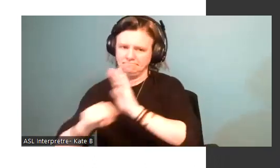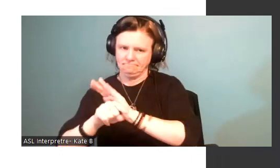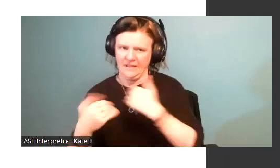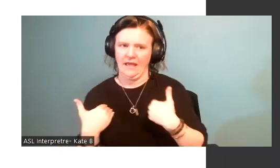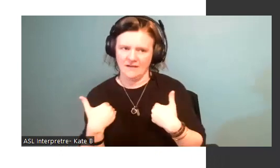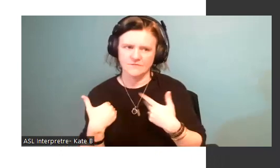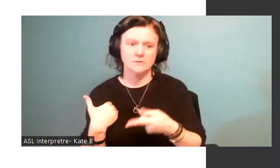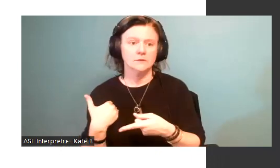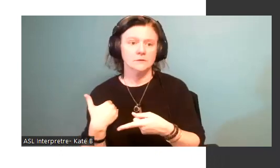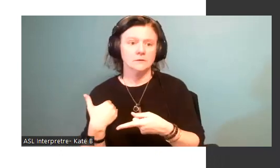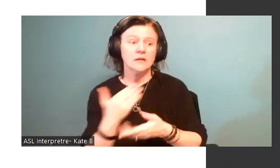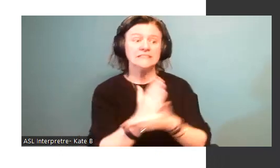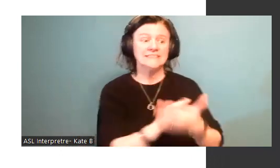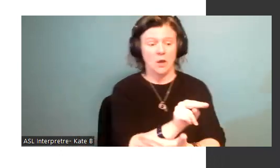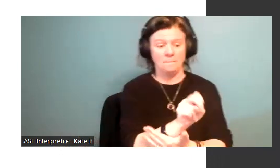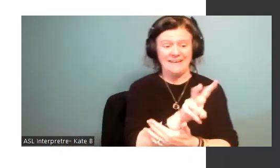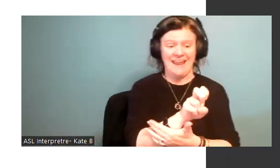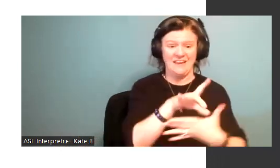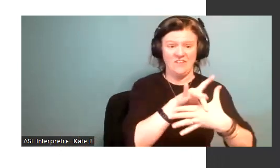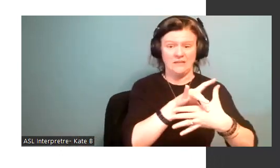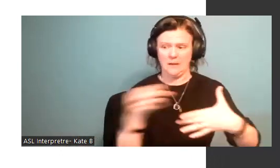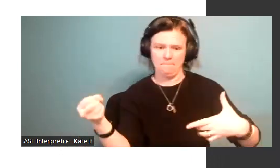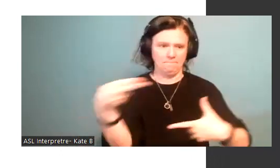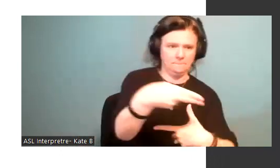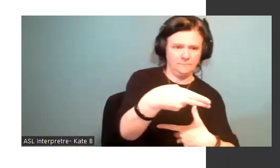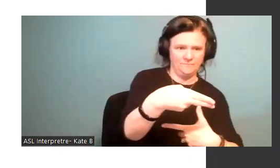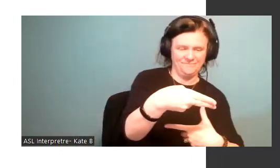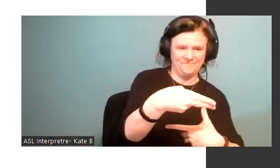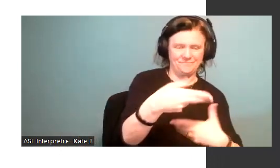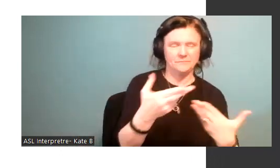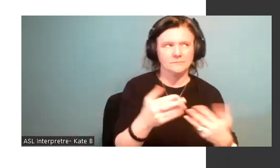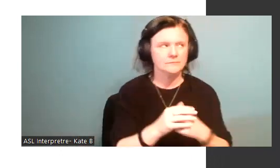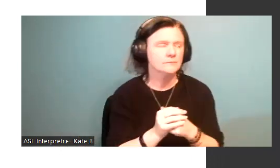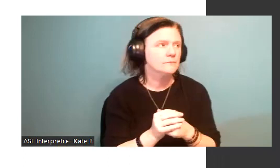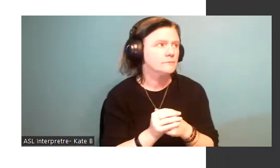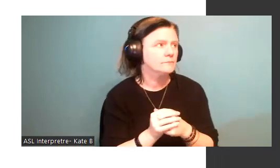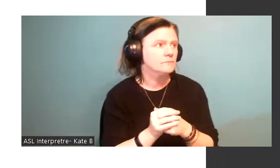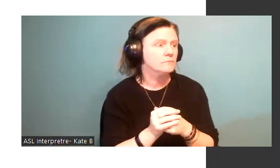control to that. Now, on to some of the